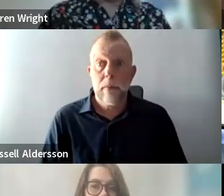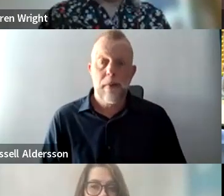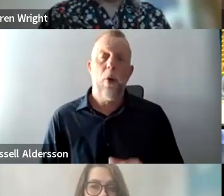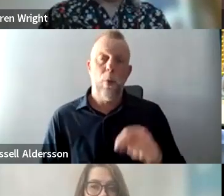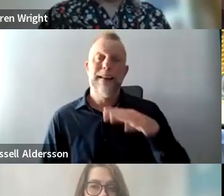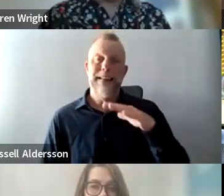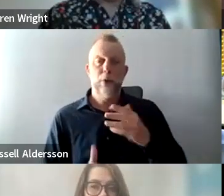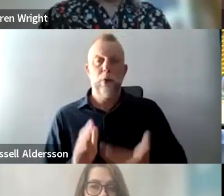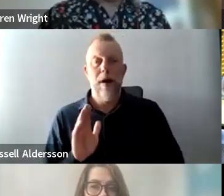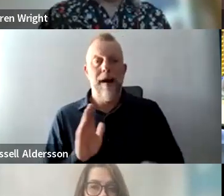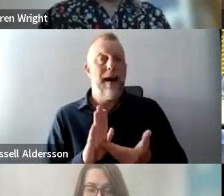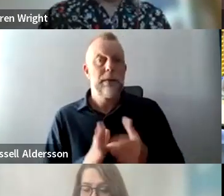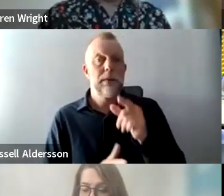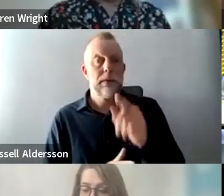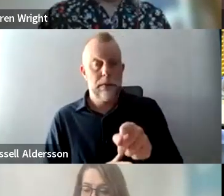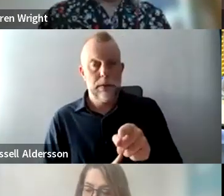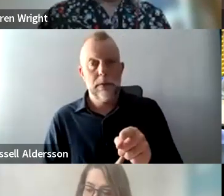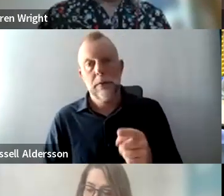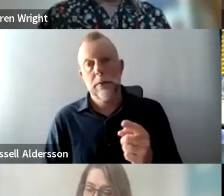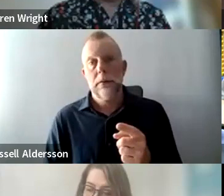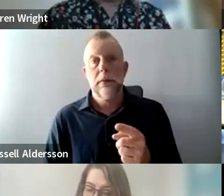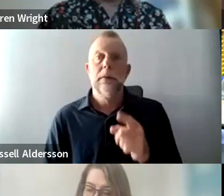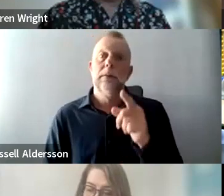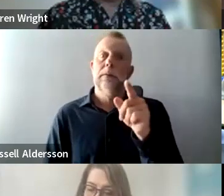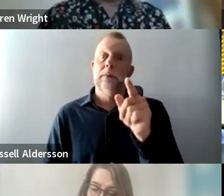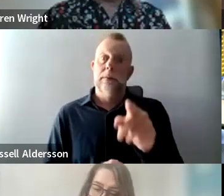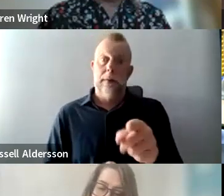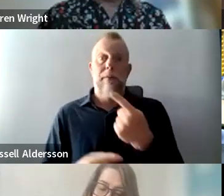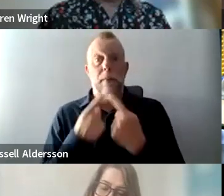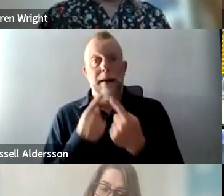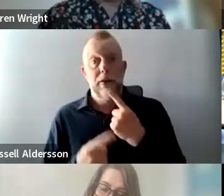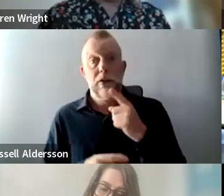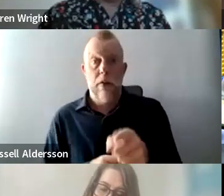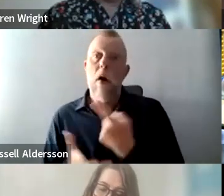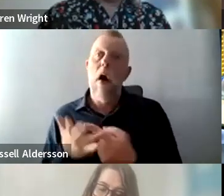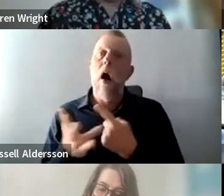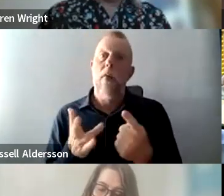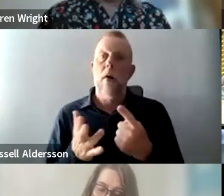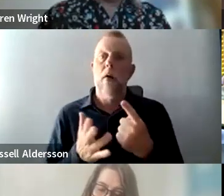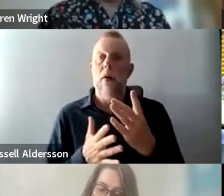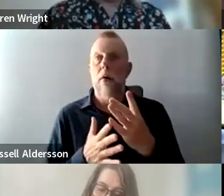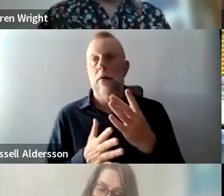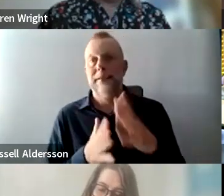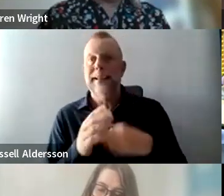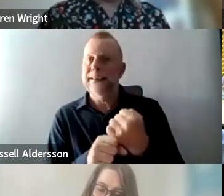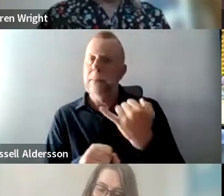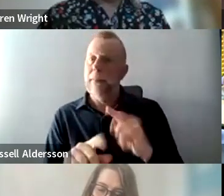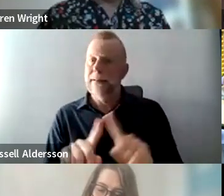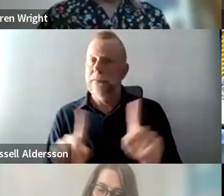a little caveat in there to say that other settings may do it slightly differently.